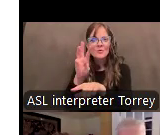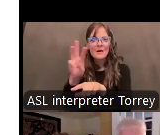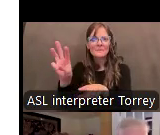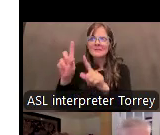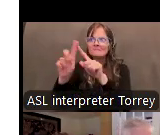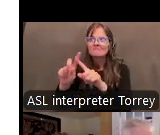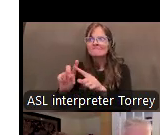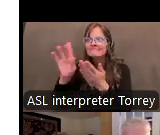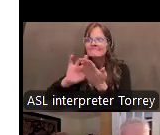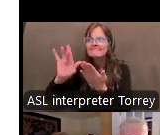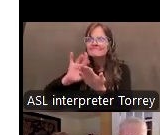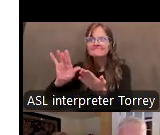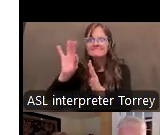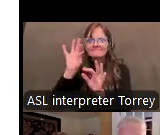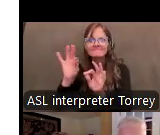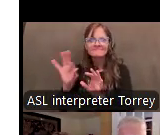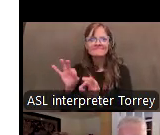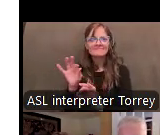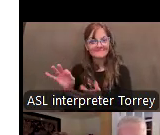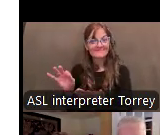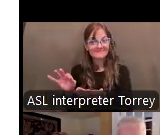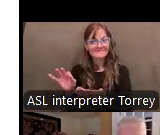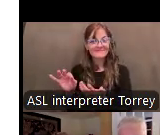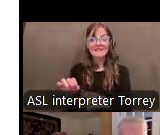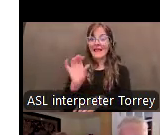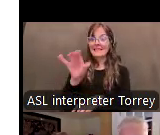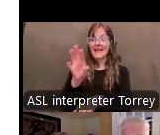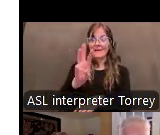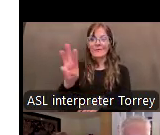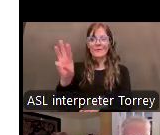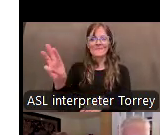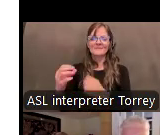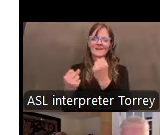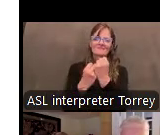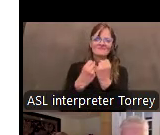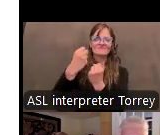all the brand messaging so that when people arrive at the website, it's not a disconnect from